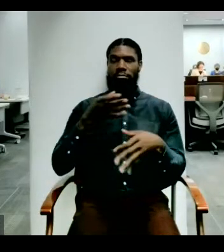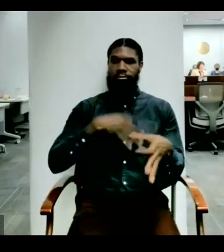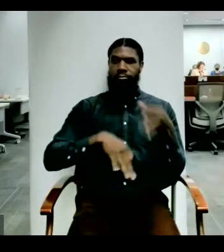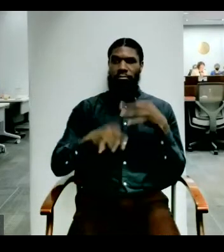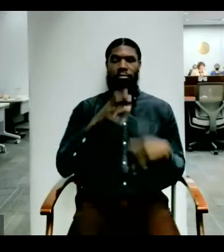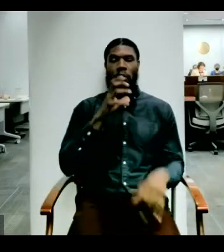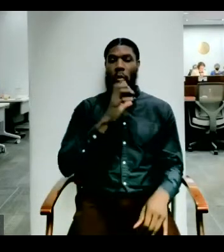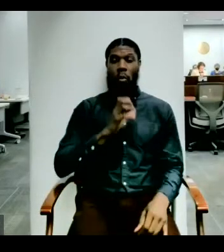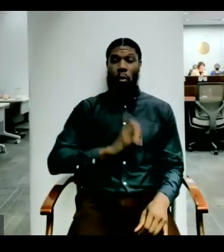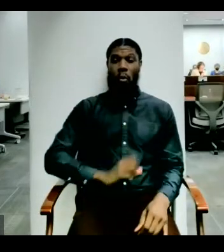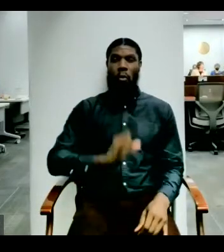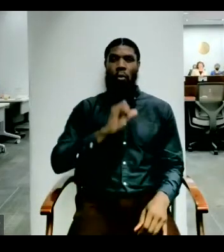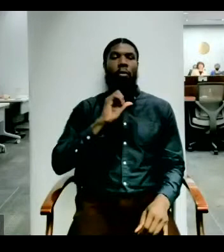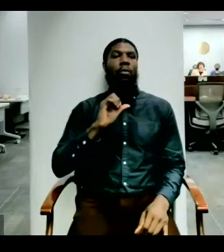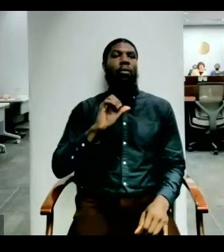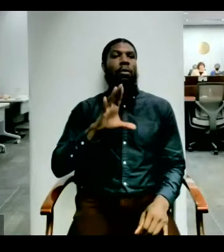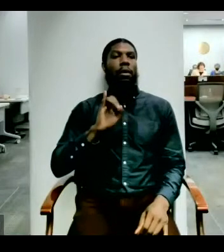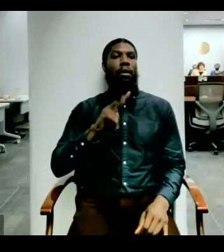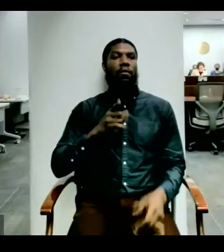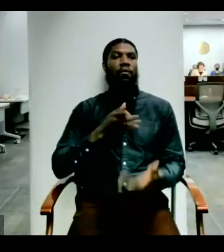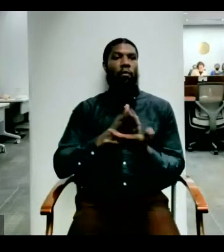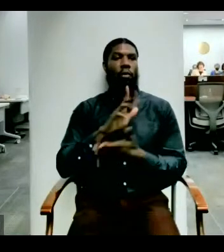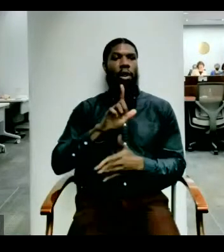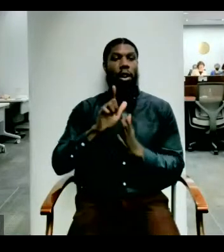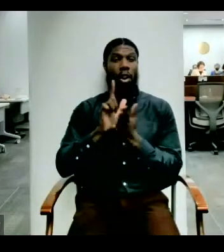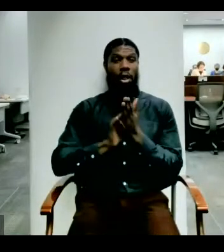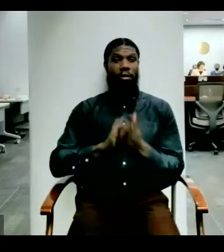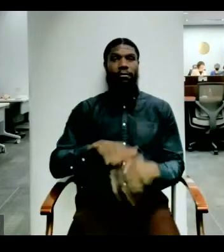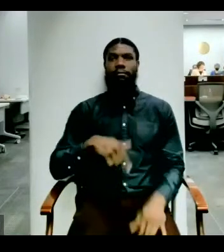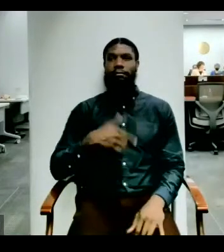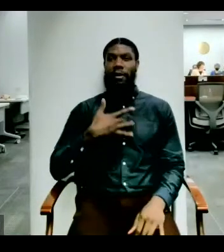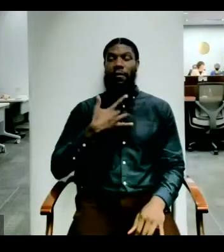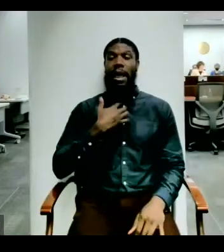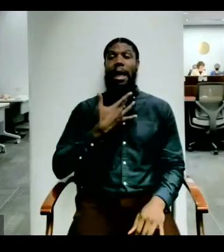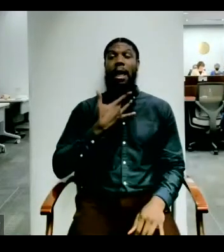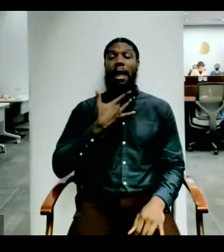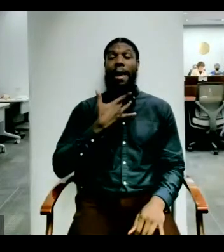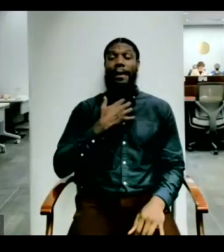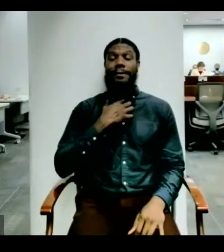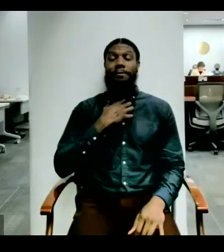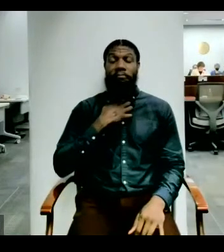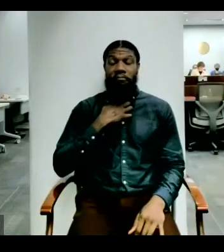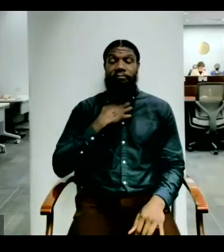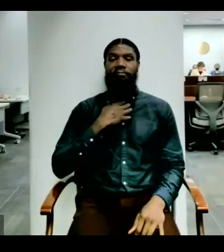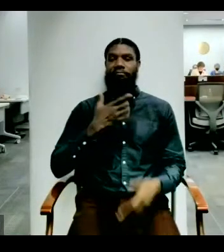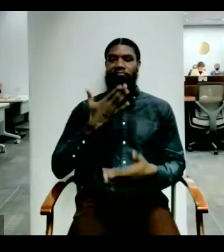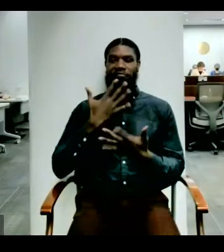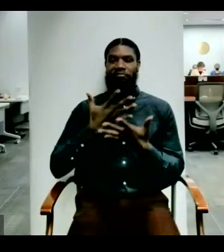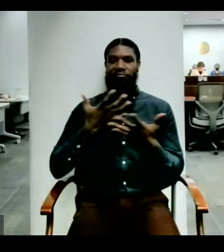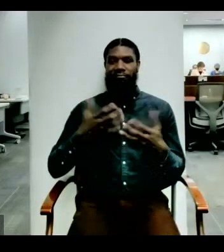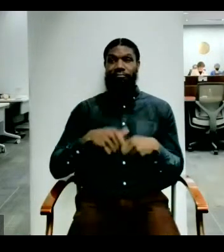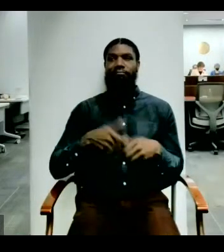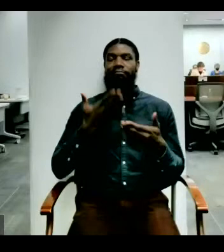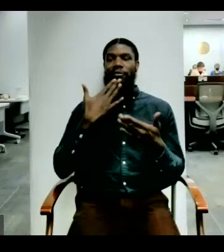excuse me I choked myself up, thank you so much. Thank you, we'll now go to Commissioner Dhillon.